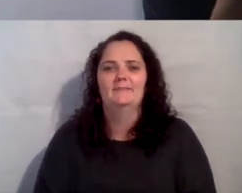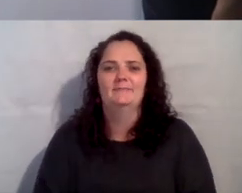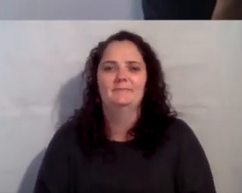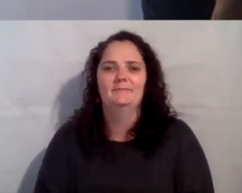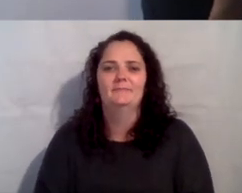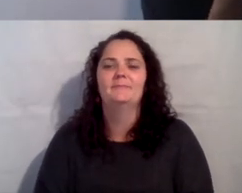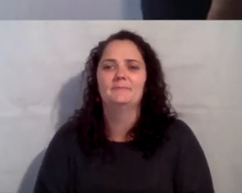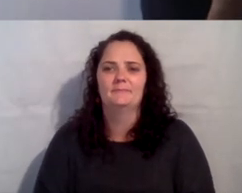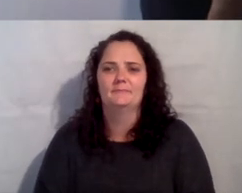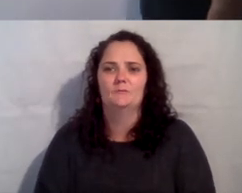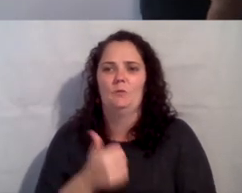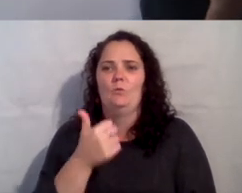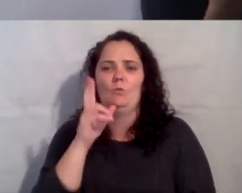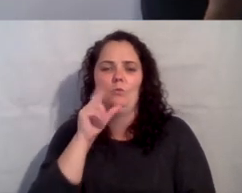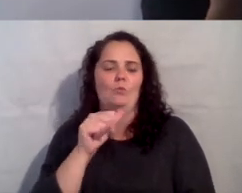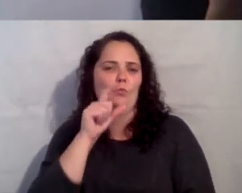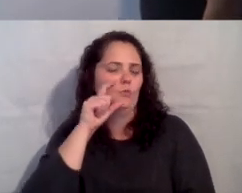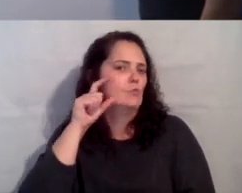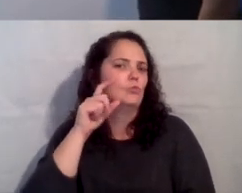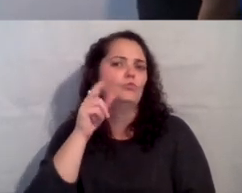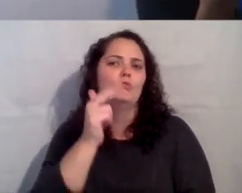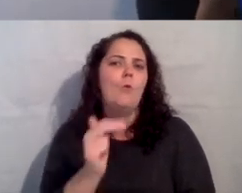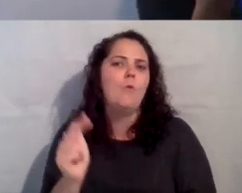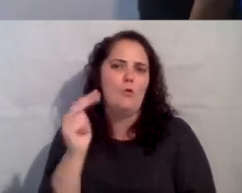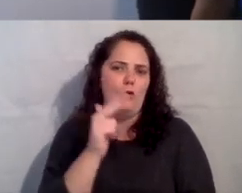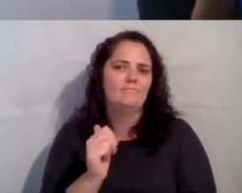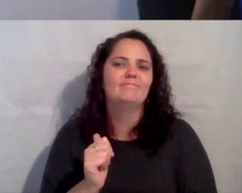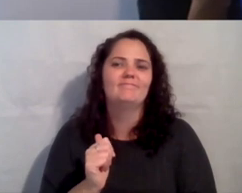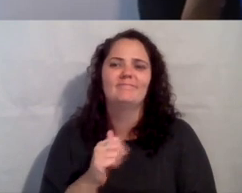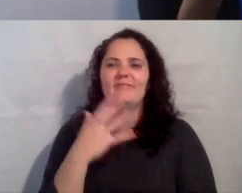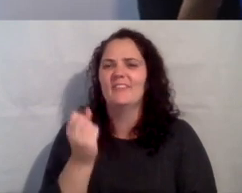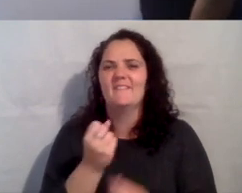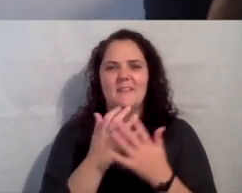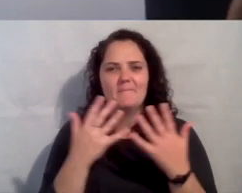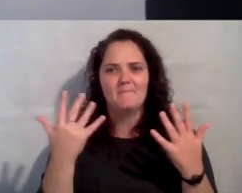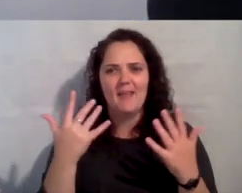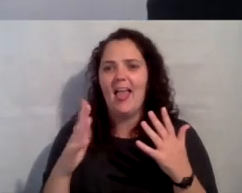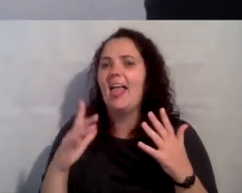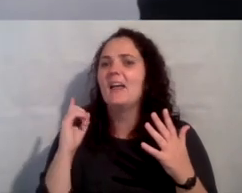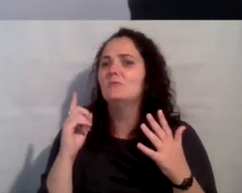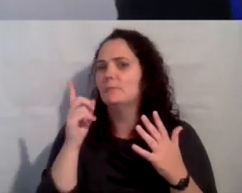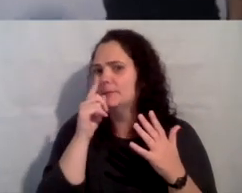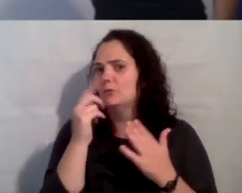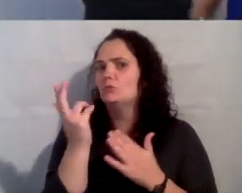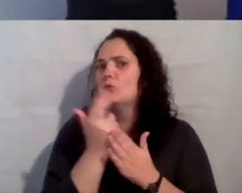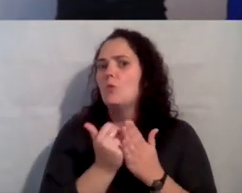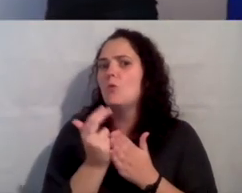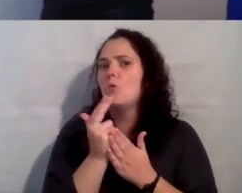anchor there in the head. There are so many good drawings last Week – typically when people first start